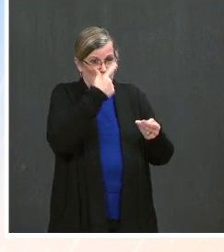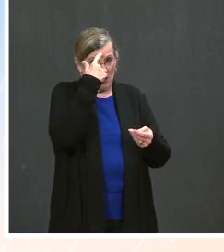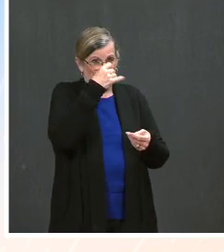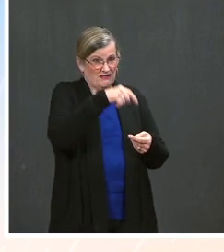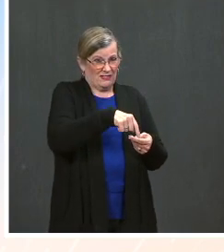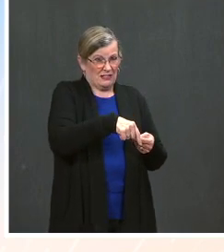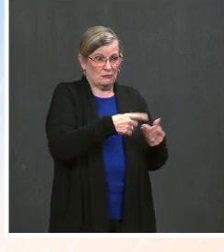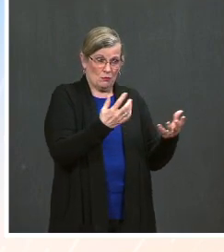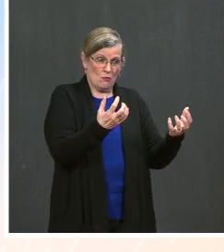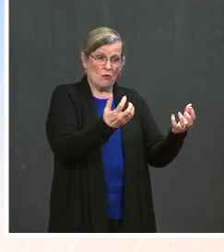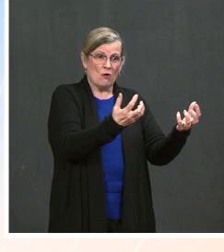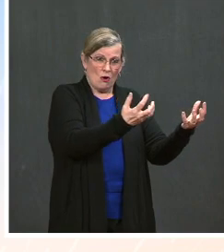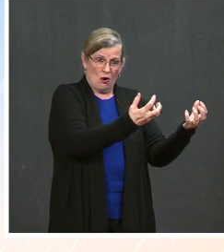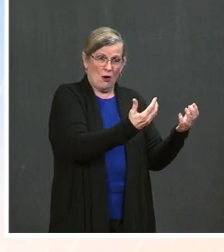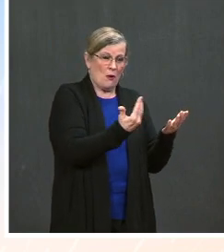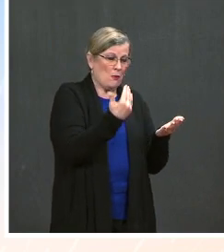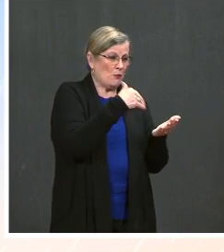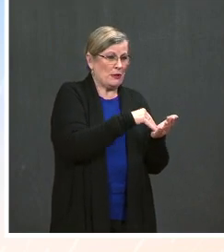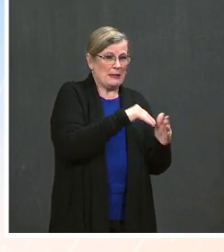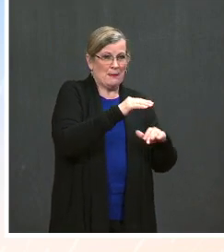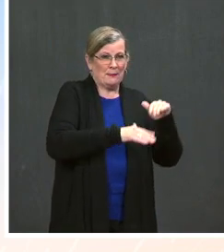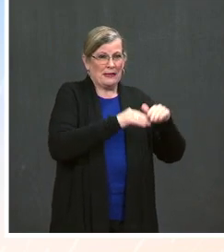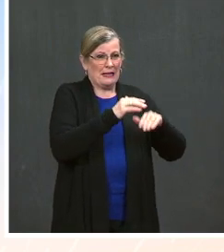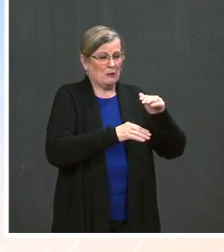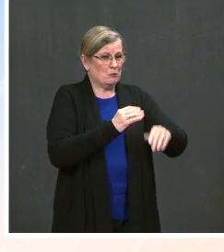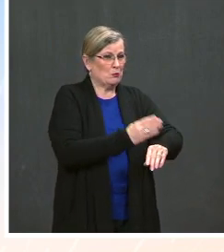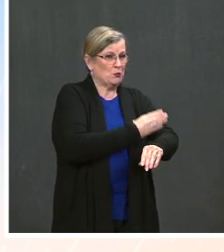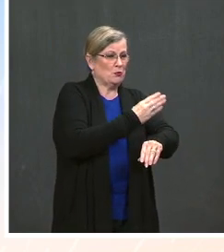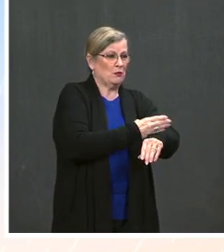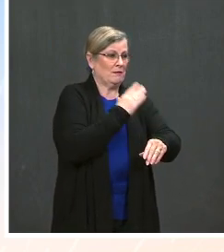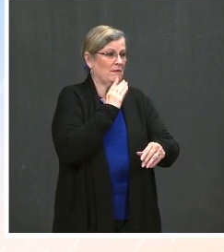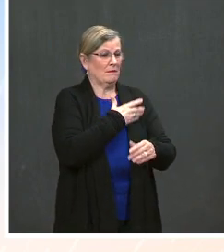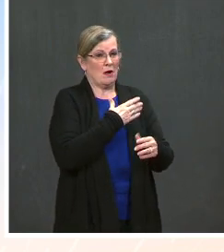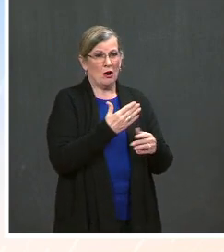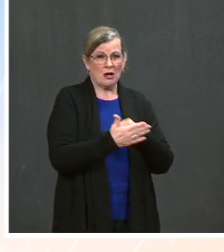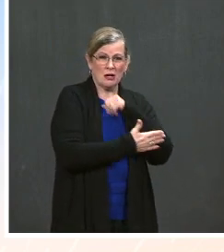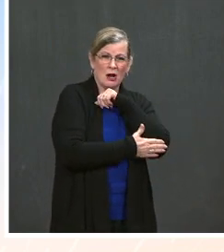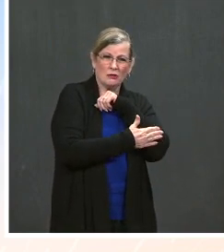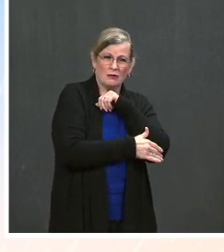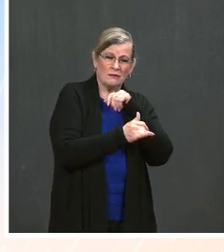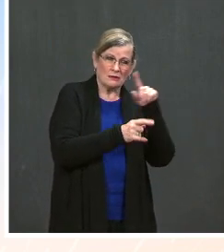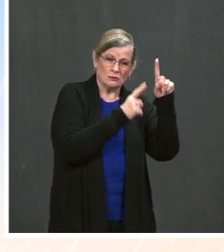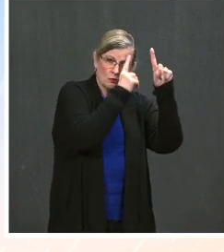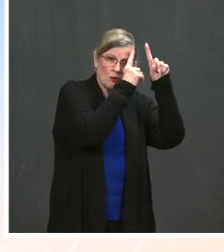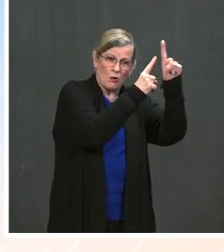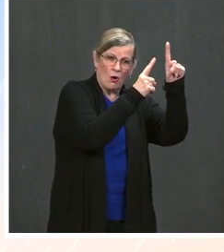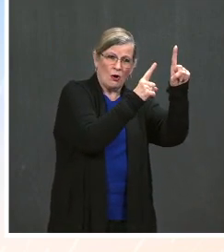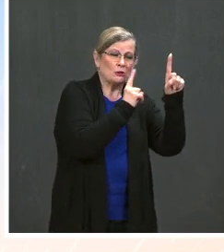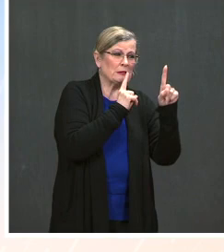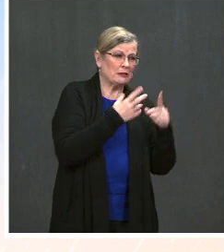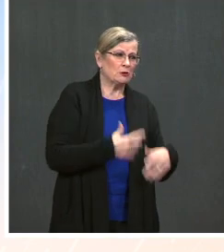and all the other things that are going to be here. So, you know, I think it's important to have, obviously, good -- make this --